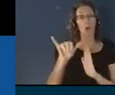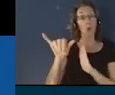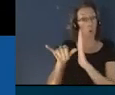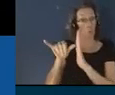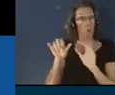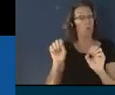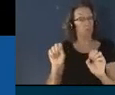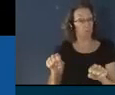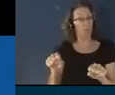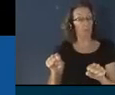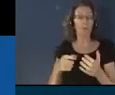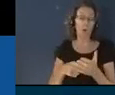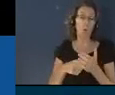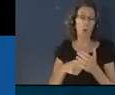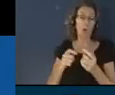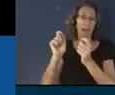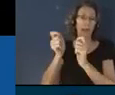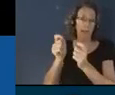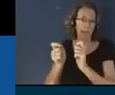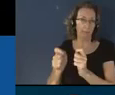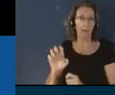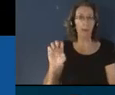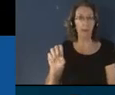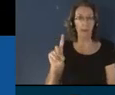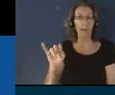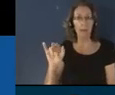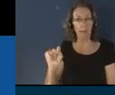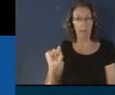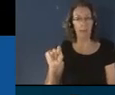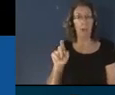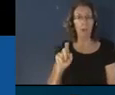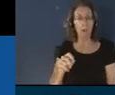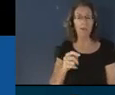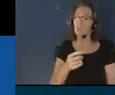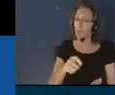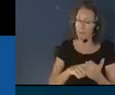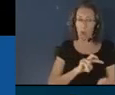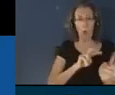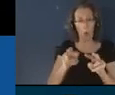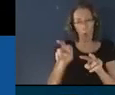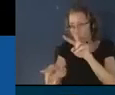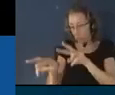is going to require a lot of editing, I need to go back and review it. You need to go back no matter